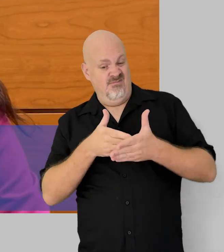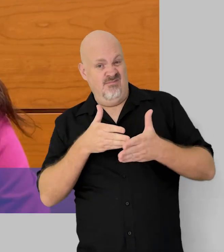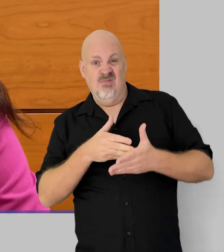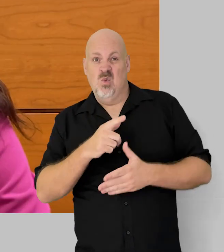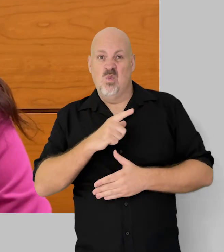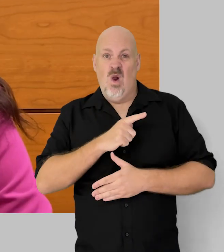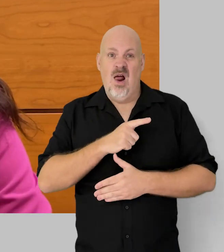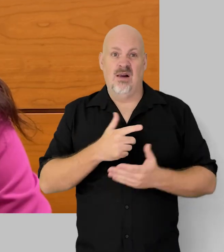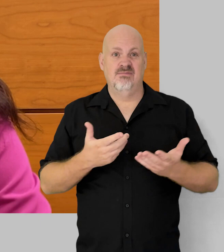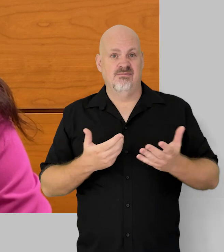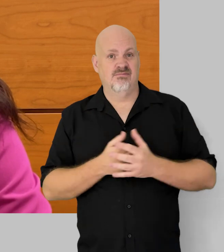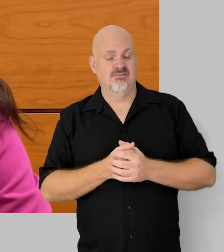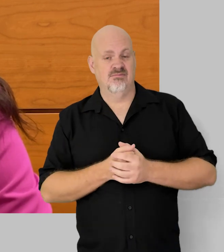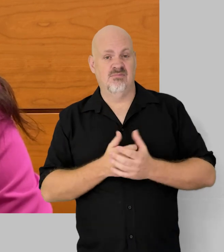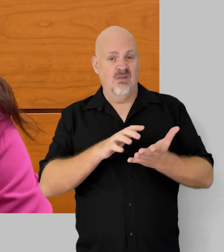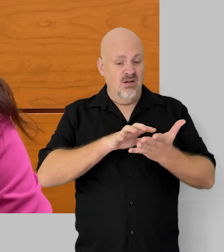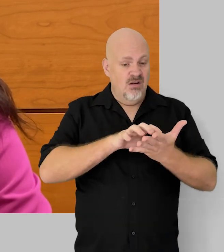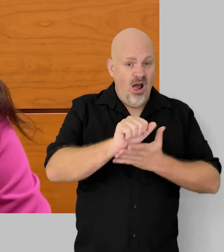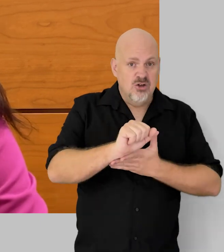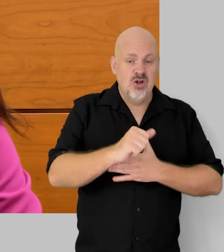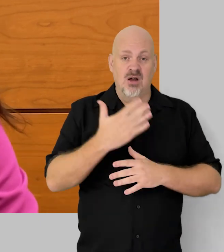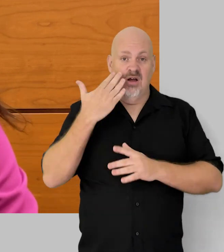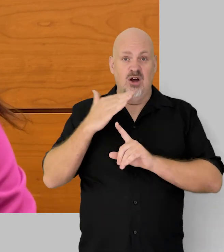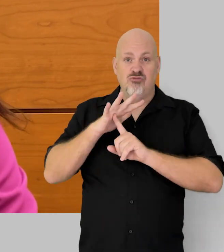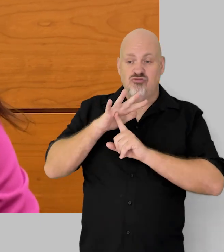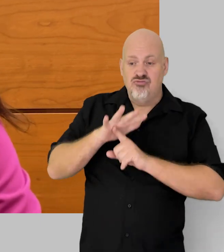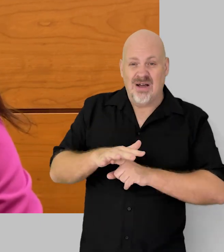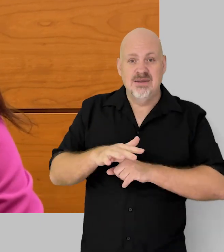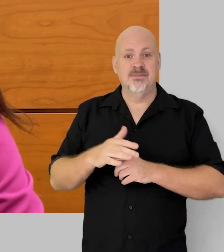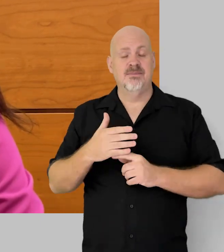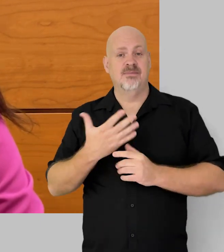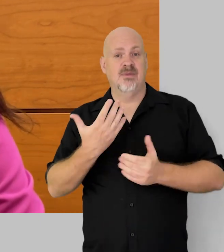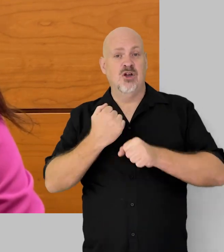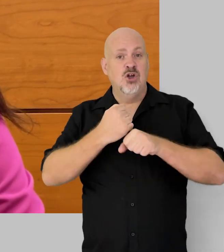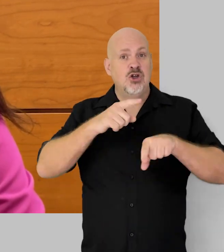While ethnicity reflects shared cultural traditions and ancestry,